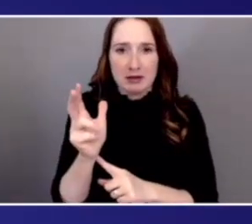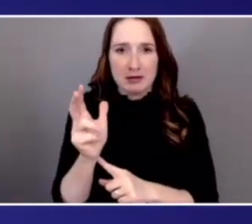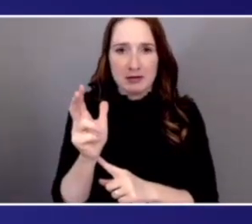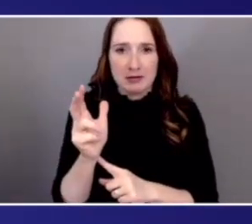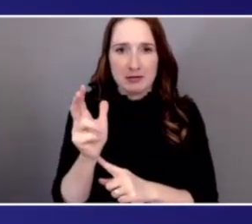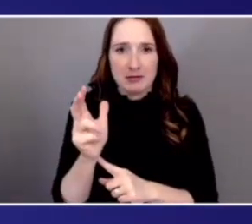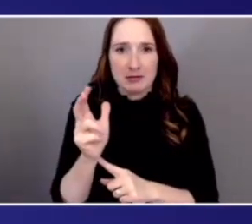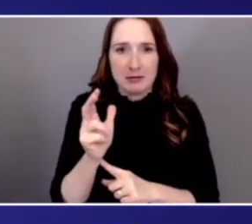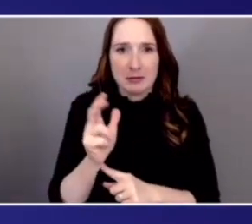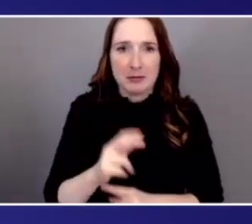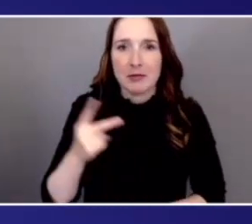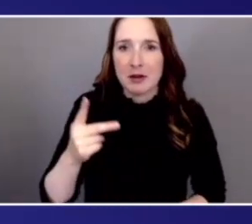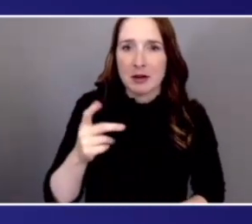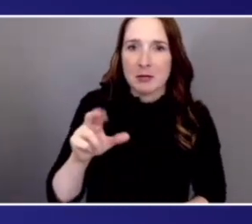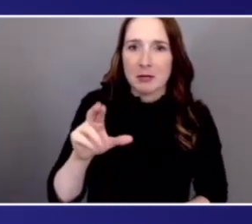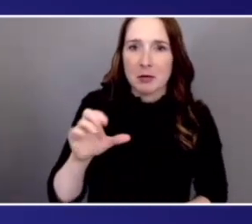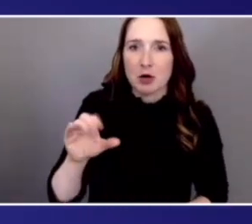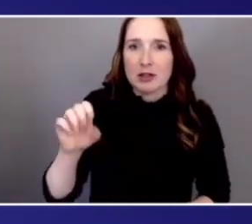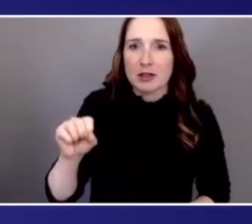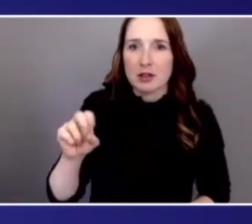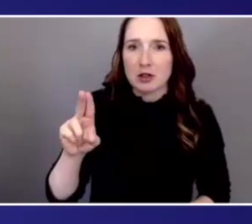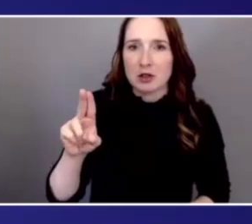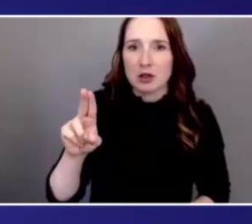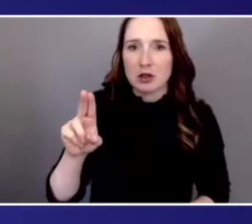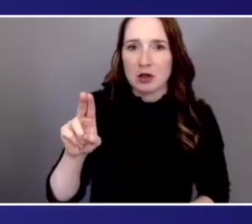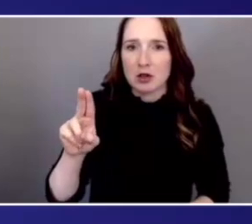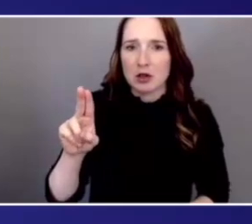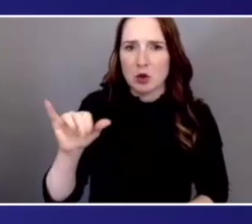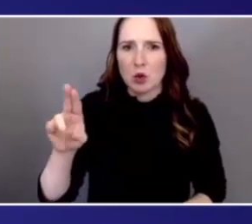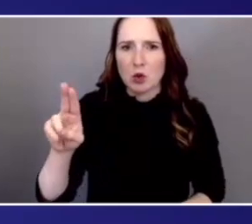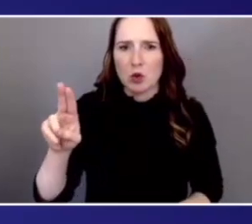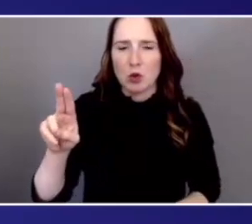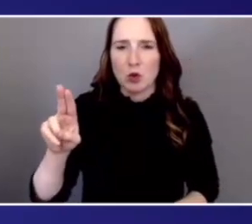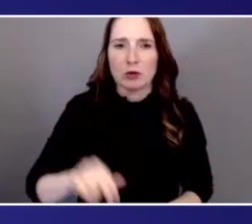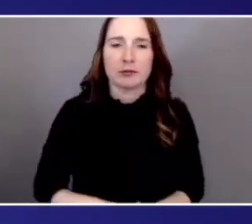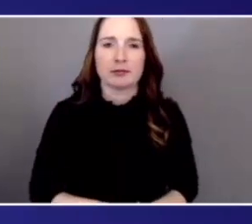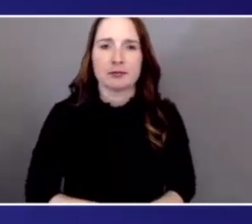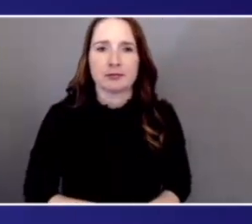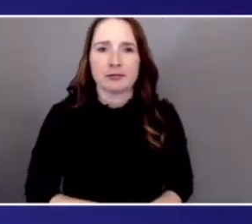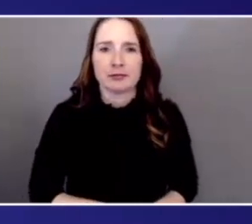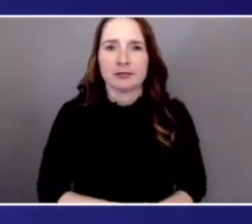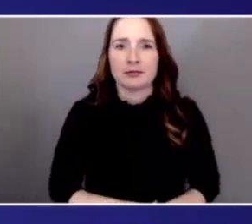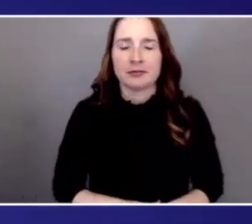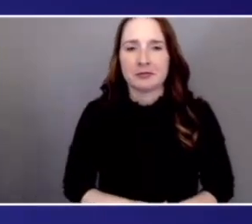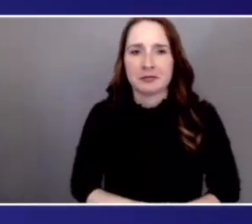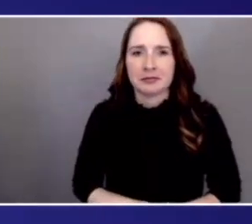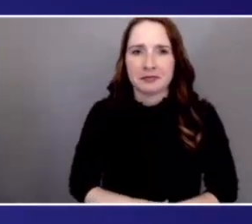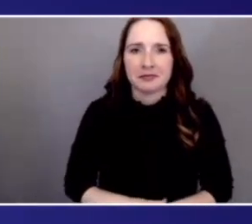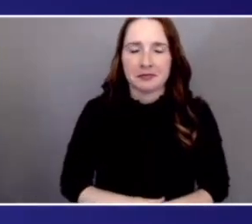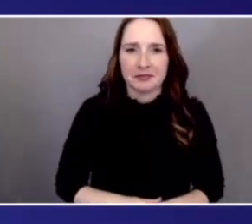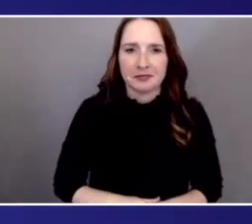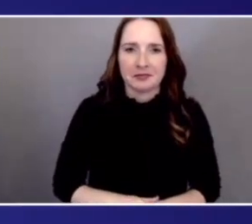Pers you.